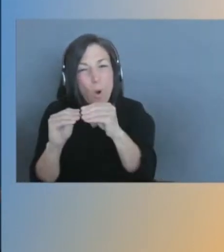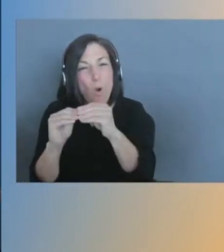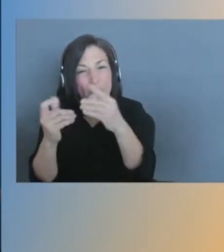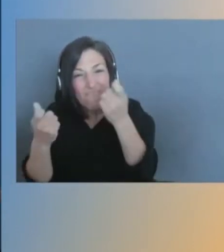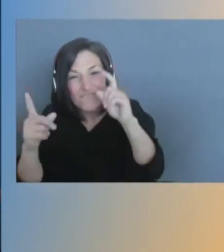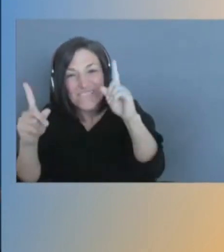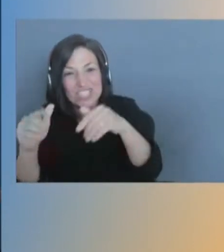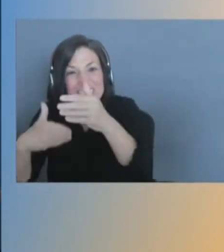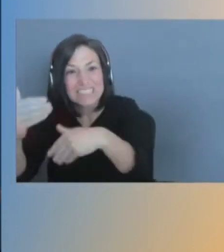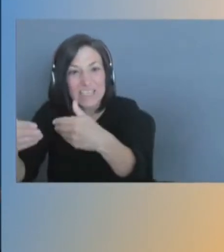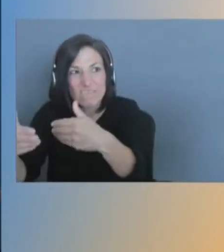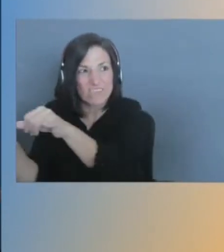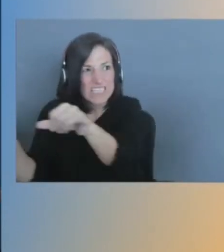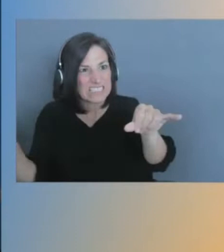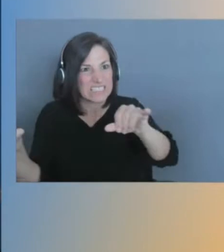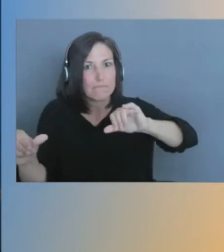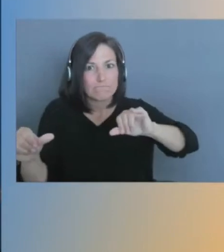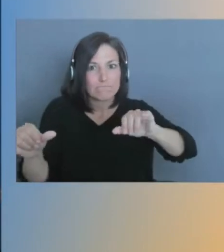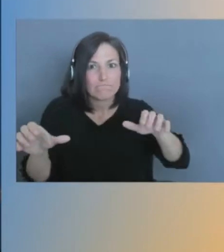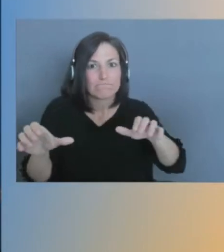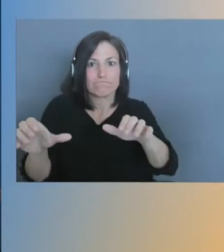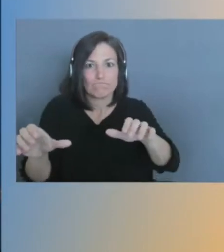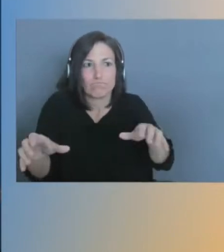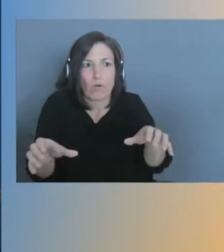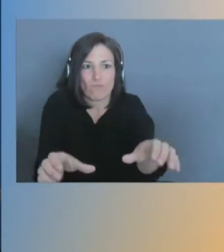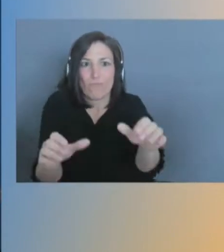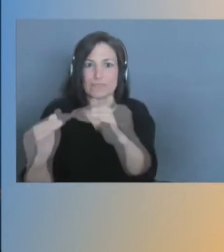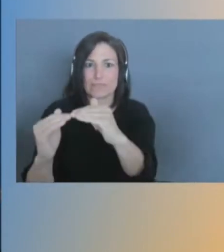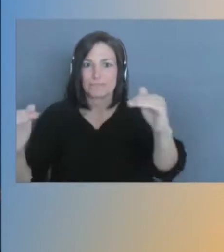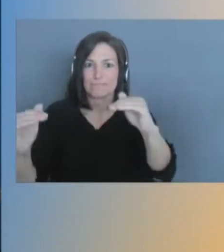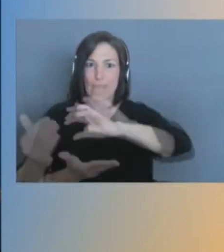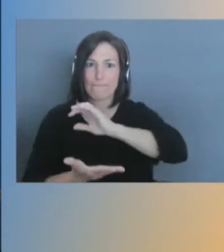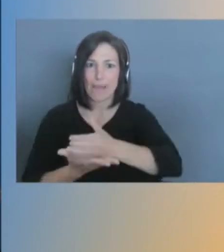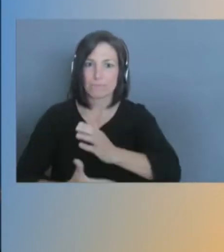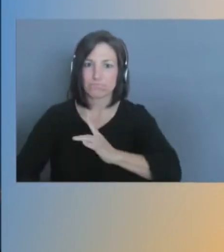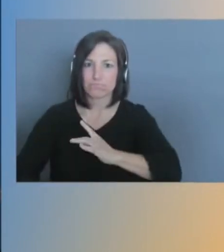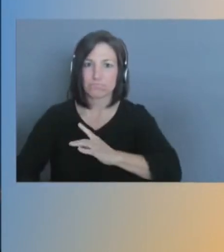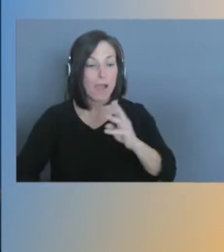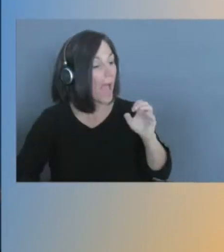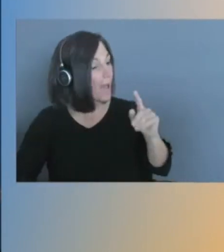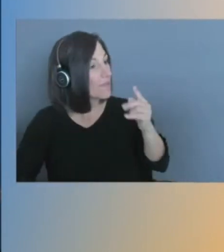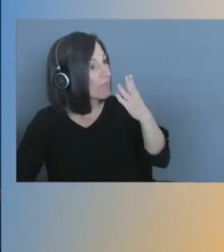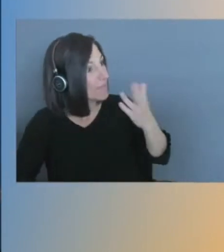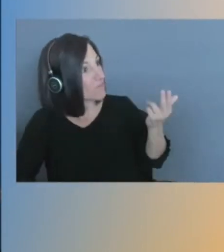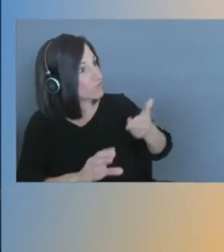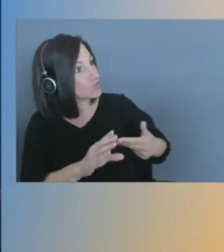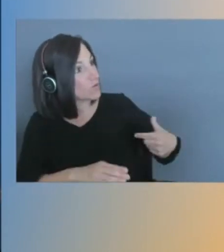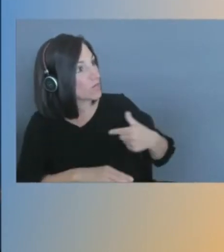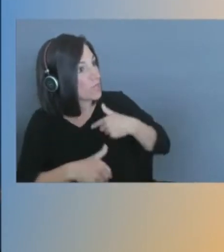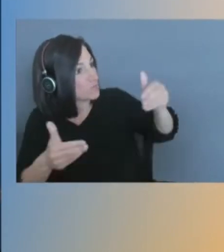Yeah. So Amit thanks for coming out today. And maybe you can introduce yourself here. Yeah. Thank you, Art. Thanks for having me.